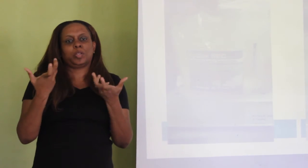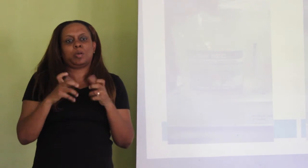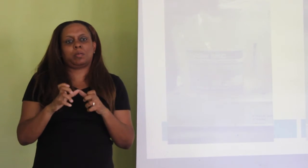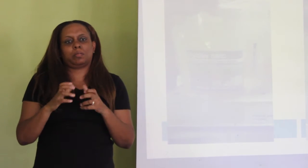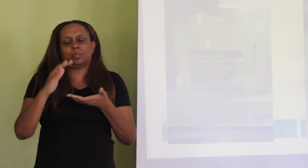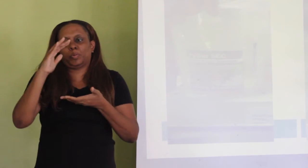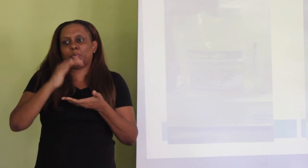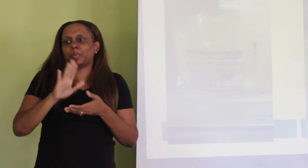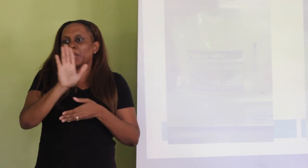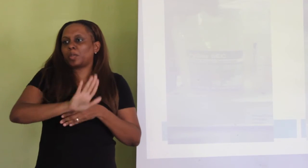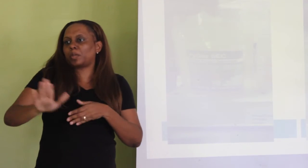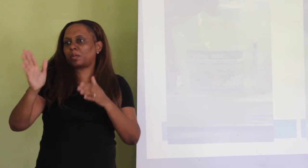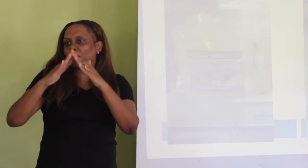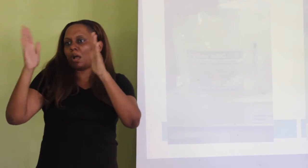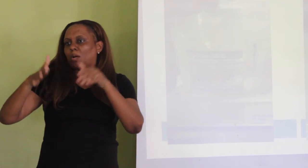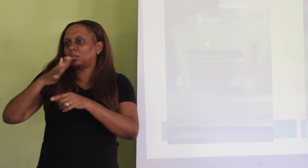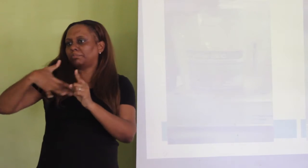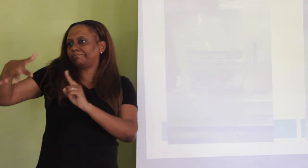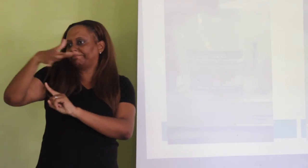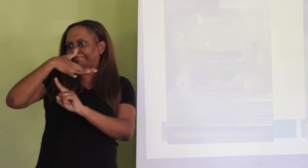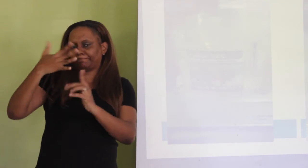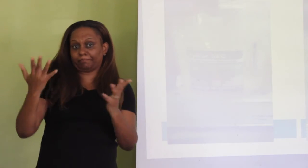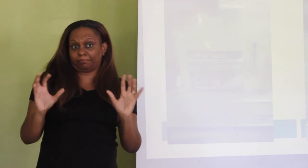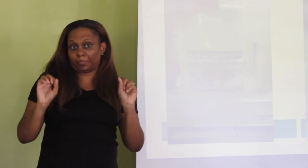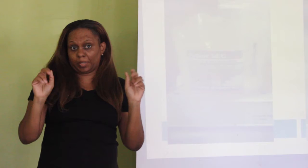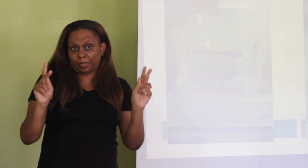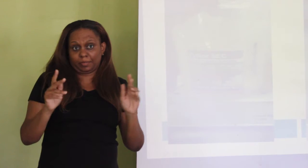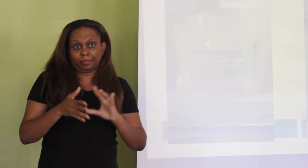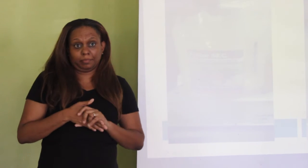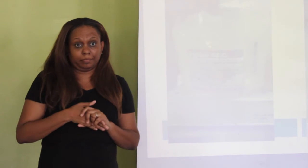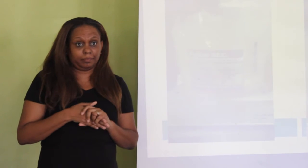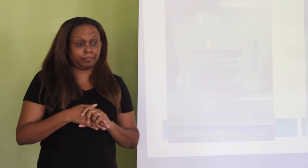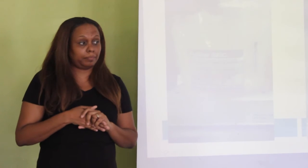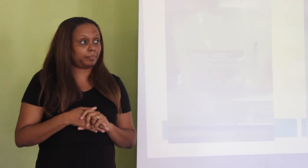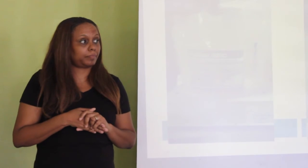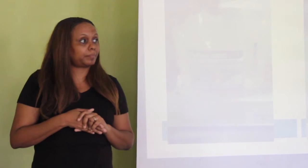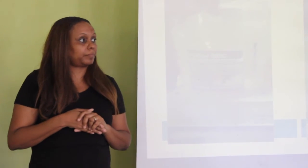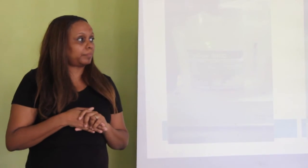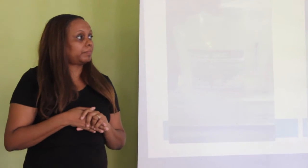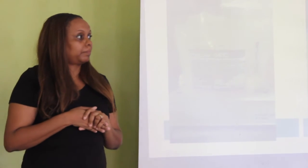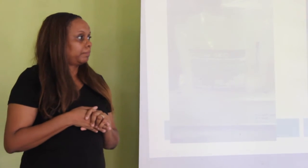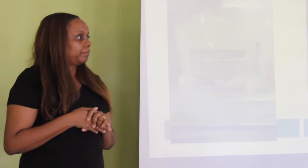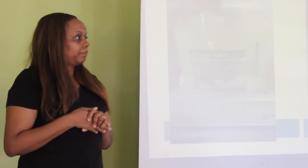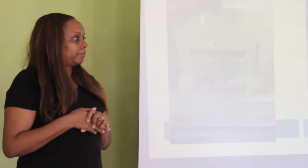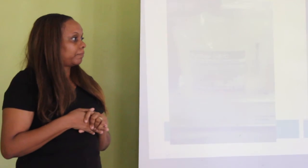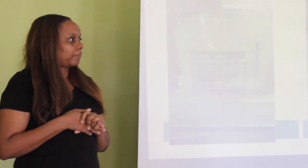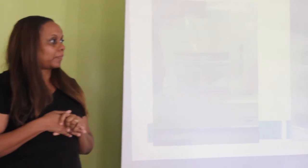so that you will have good production okay just reducing from your heart any